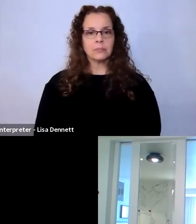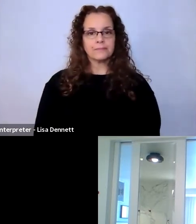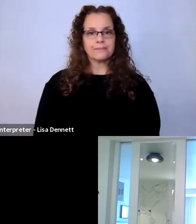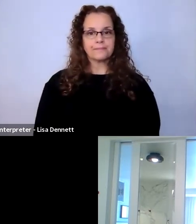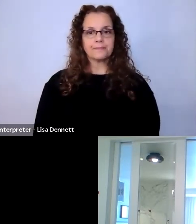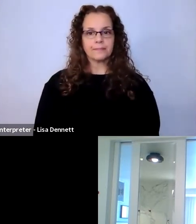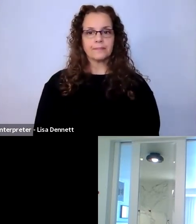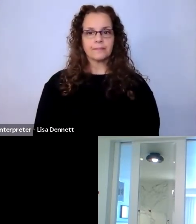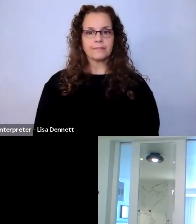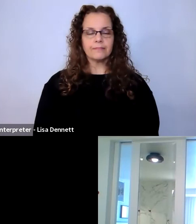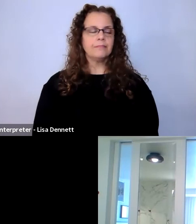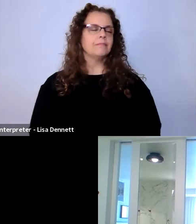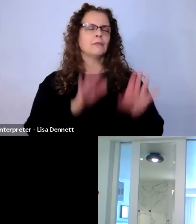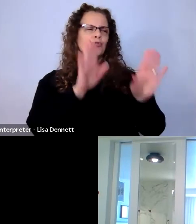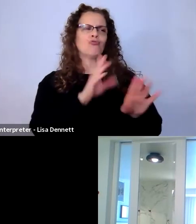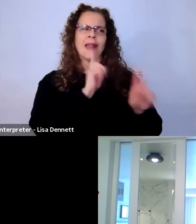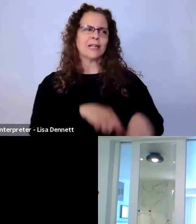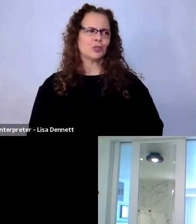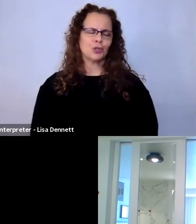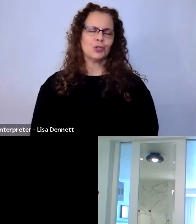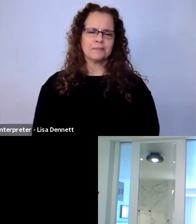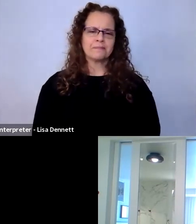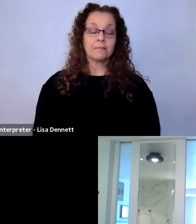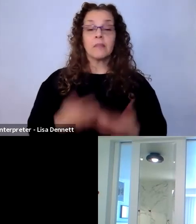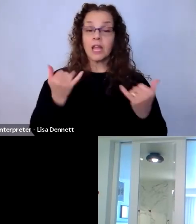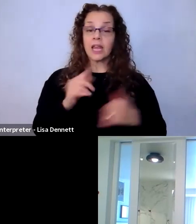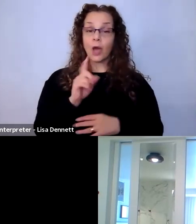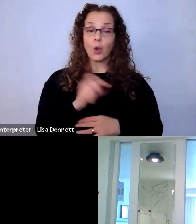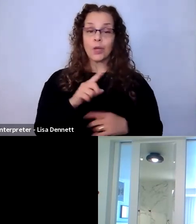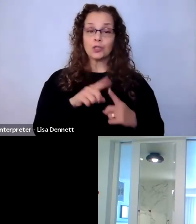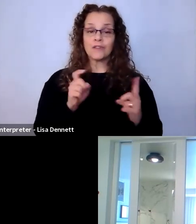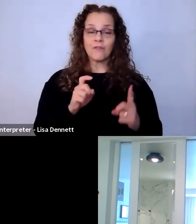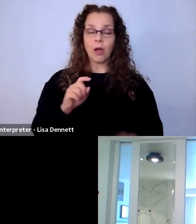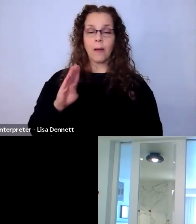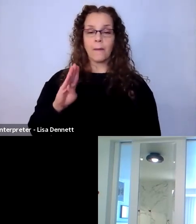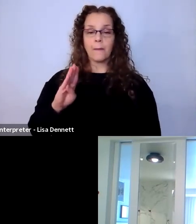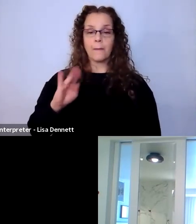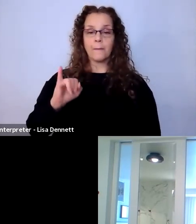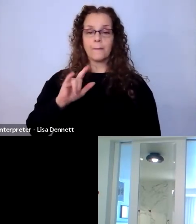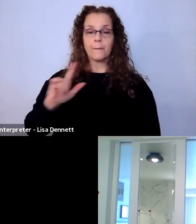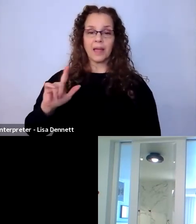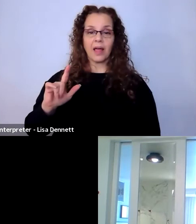Joe Devon: Great answer. Now we have a question from bill Jenkins of IBM. Jennison Asuncion: hey phil.